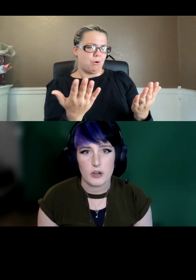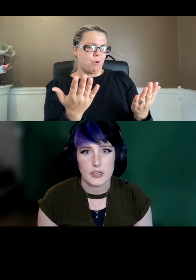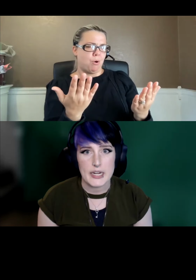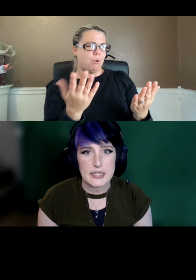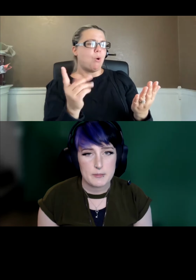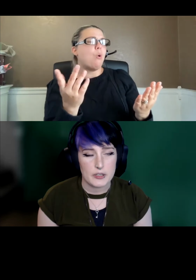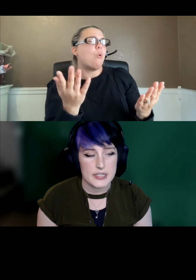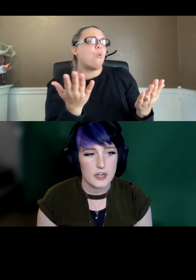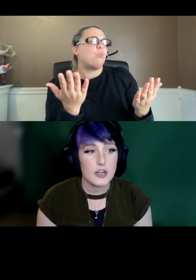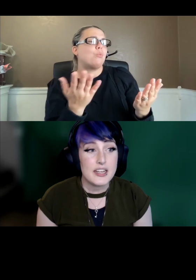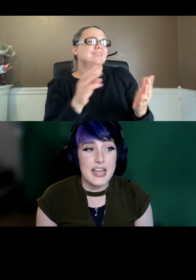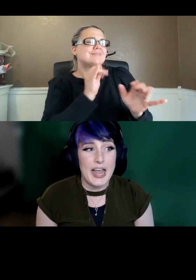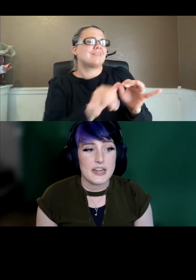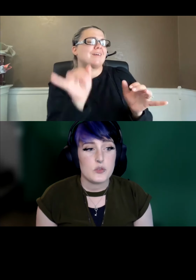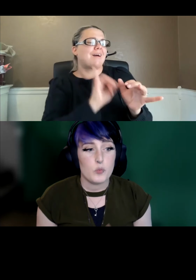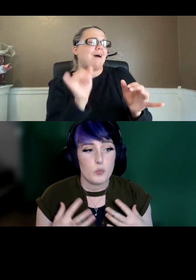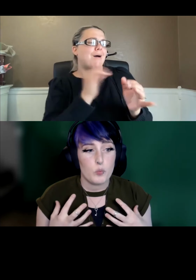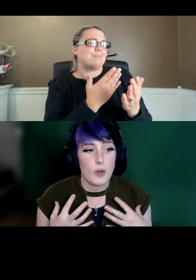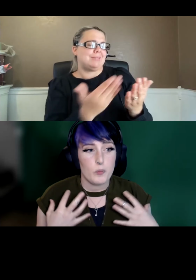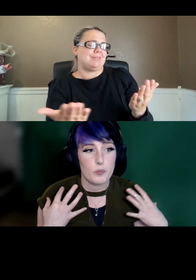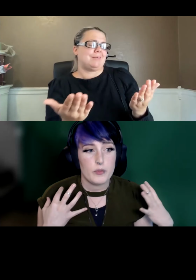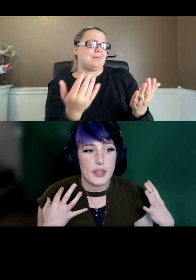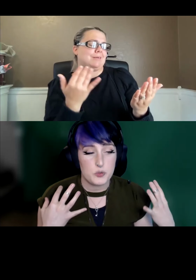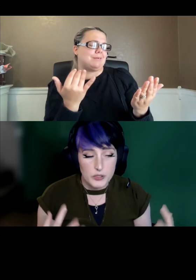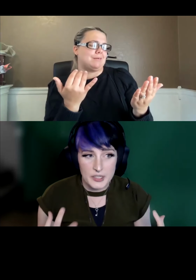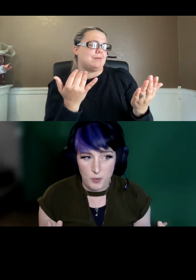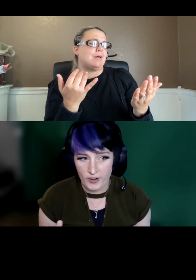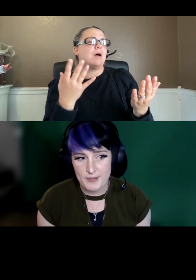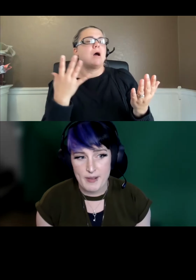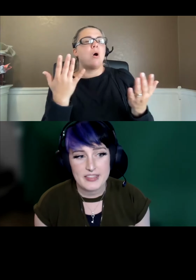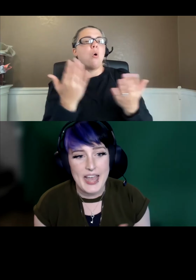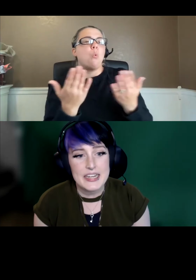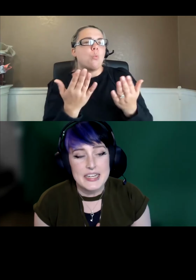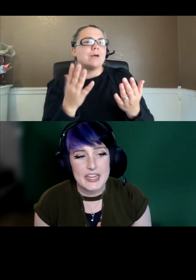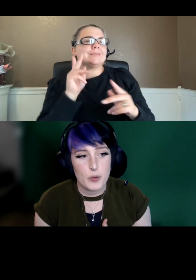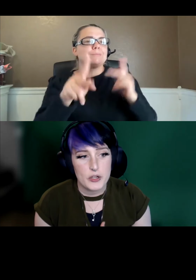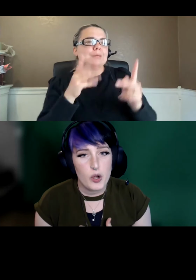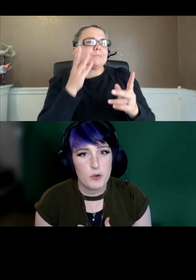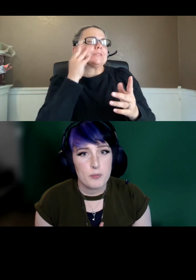people are getting experiencing here?" And what is really important about that is when you are